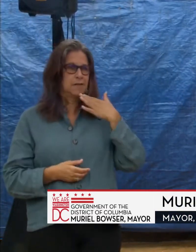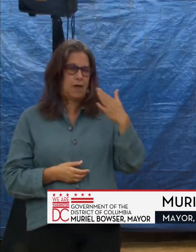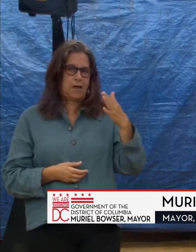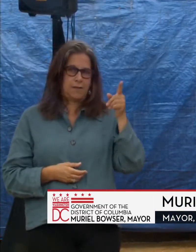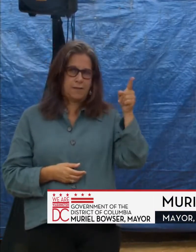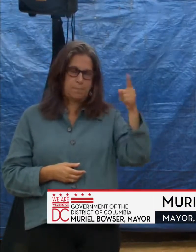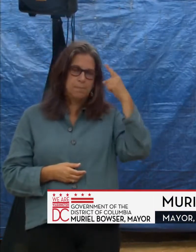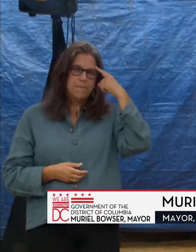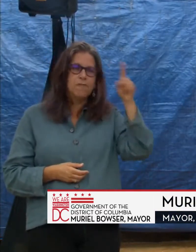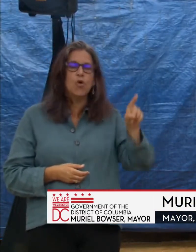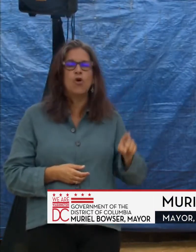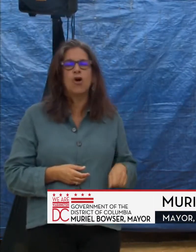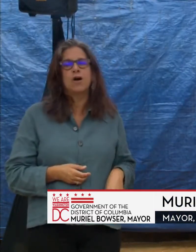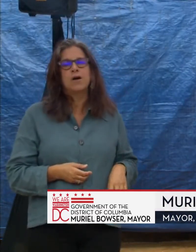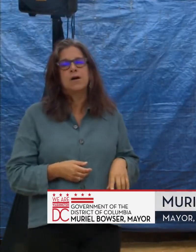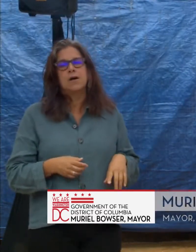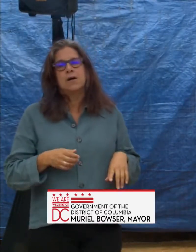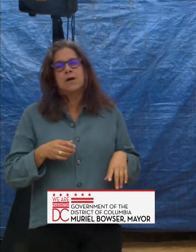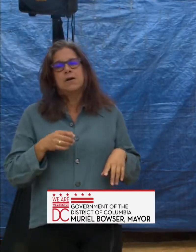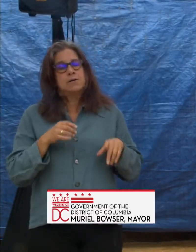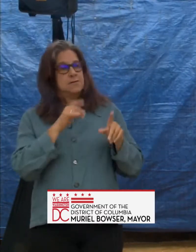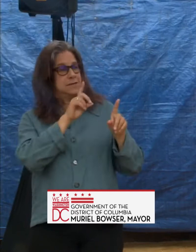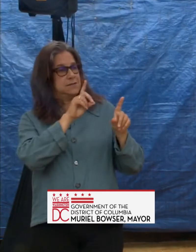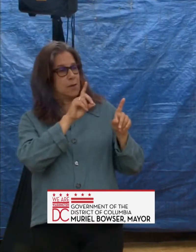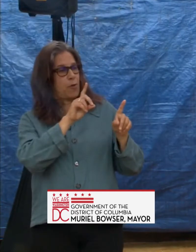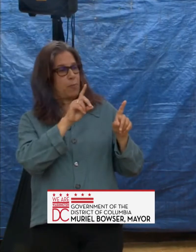REMEMBER THOSE WEEKLY MEETINGS I WOULD TELL YOU ABOUT?